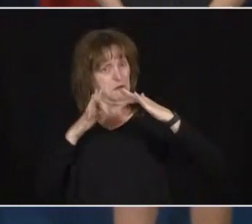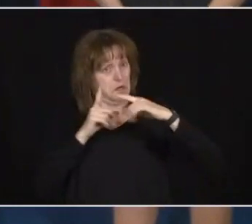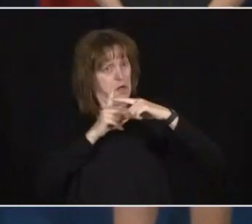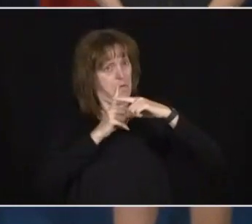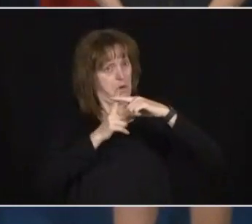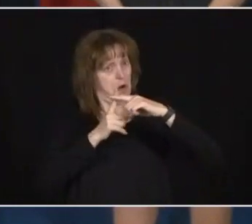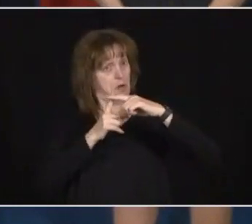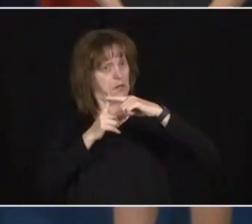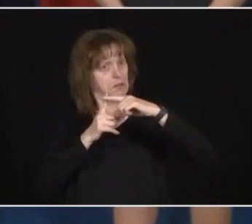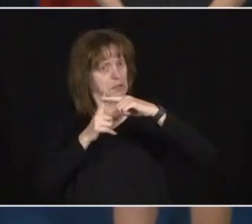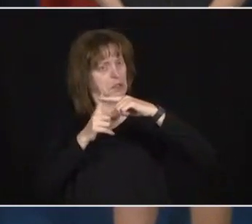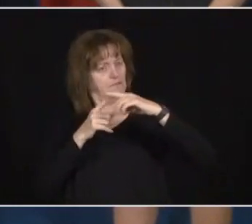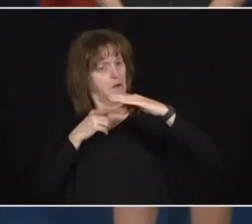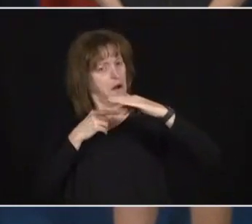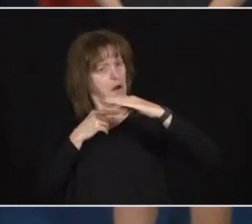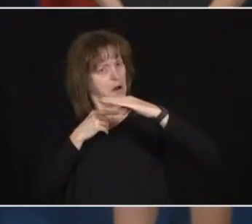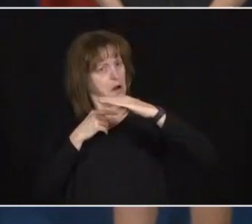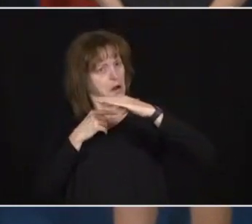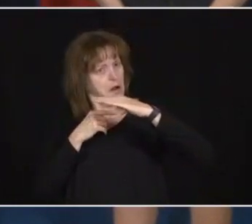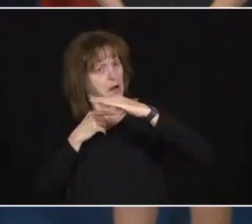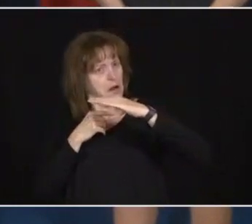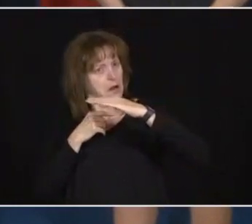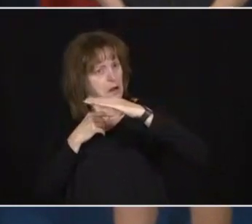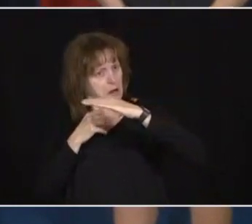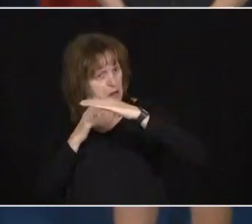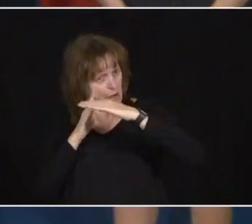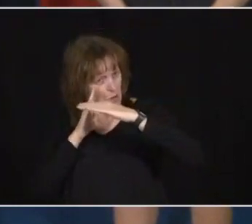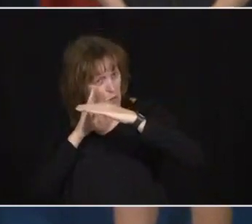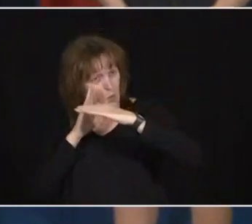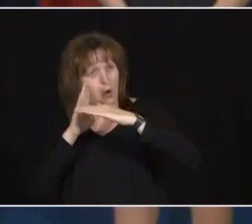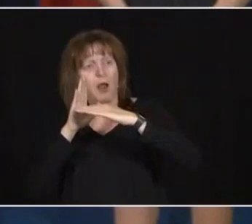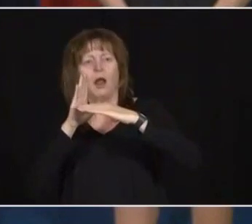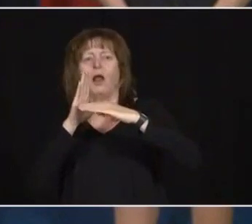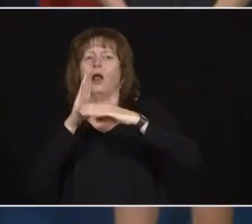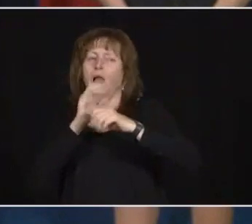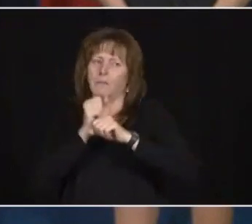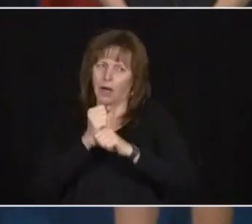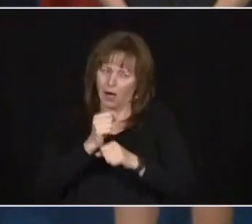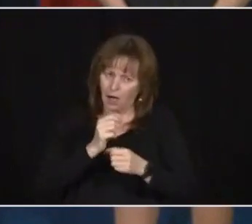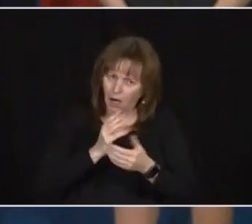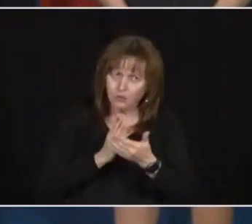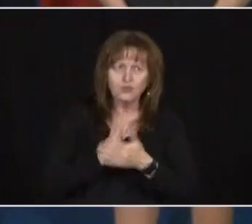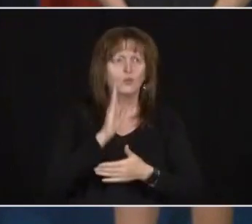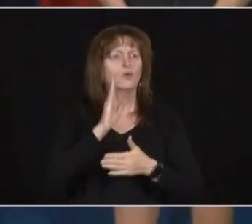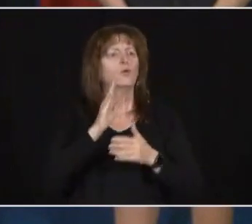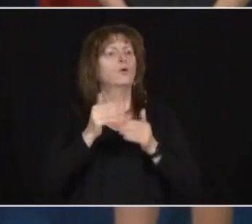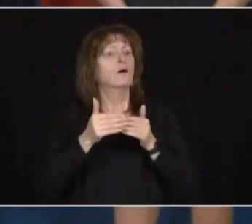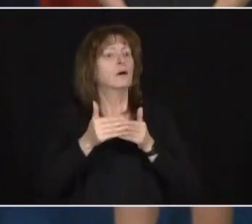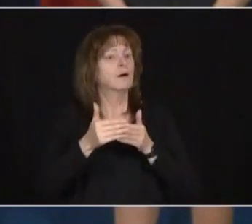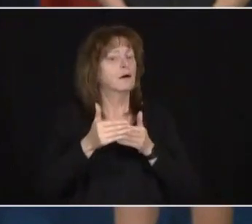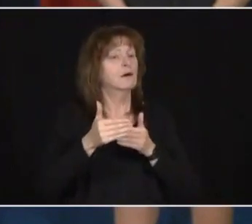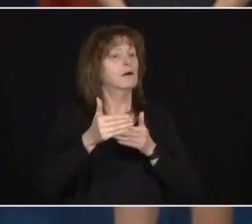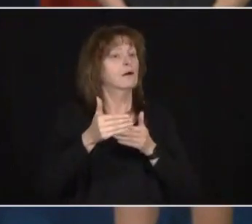make sure that's going to be closer to the day we open up. I want to thank you.